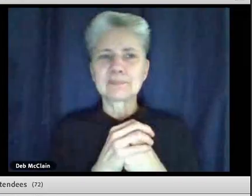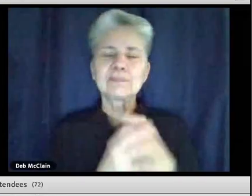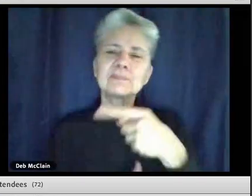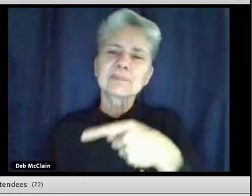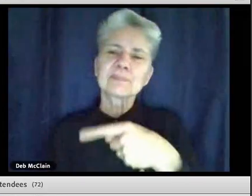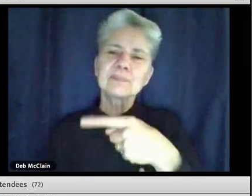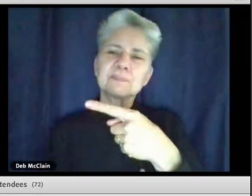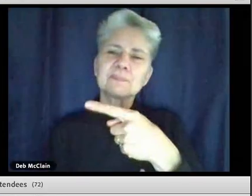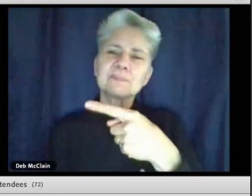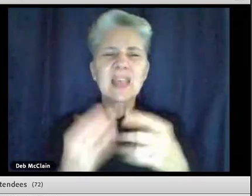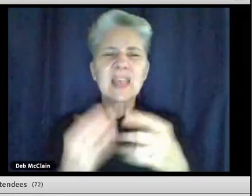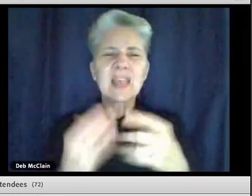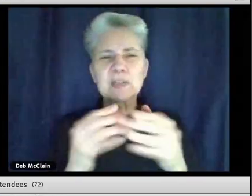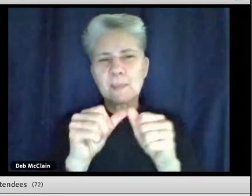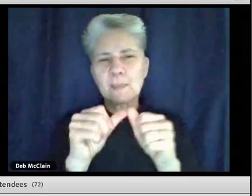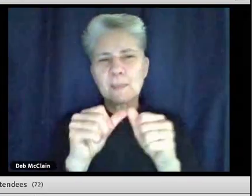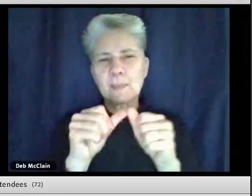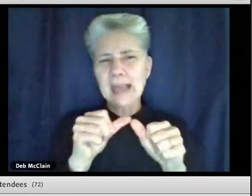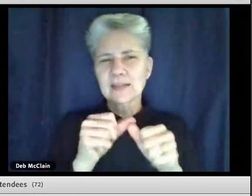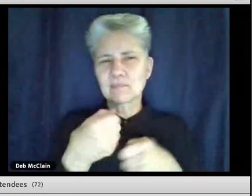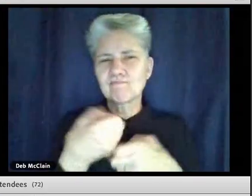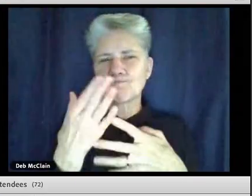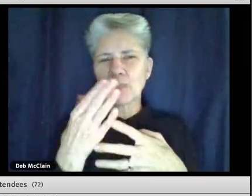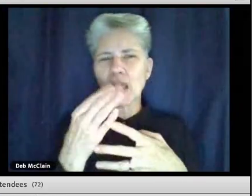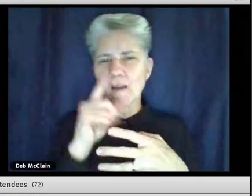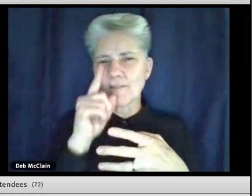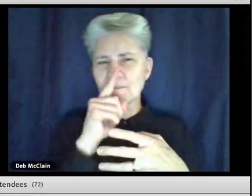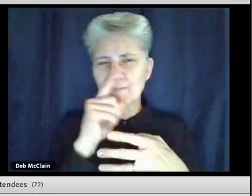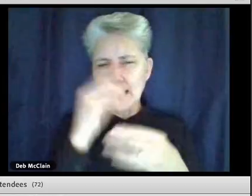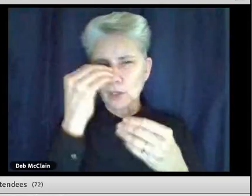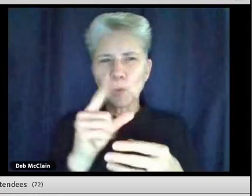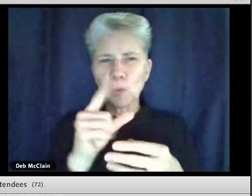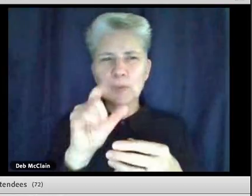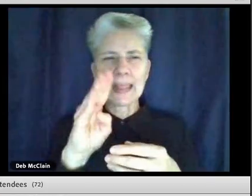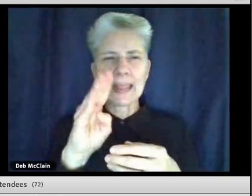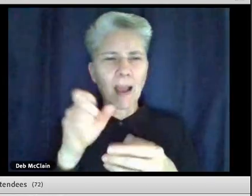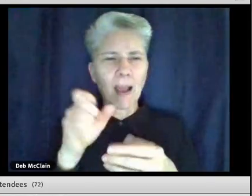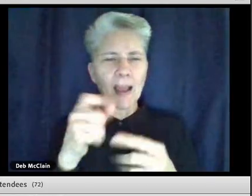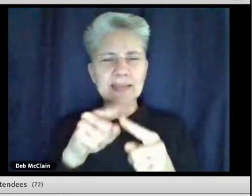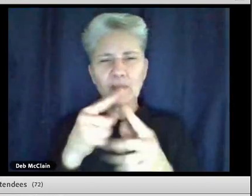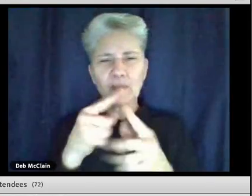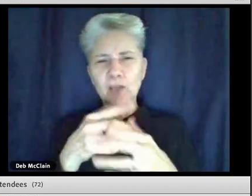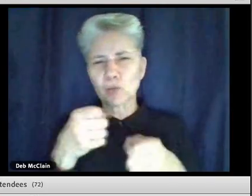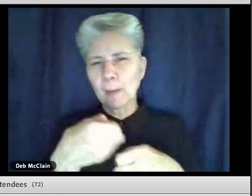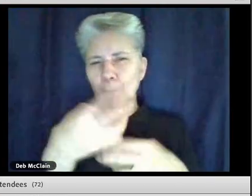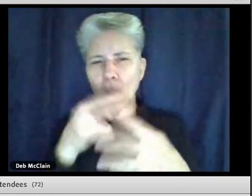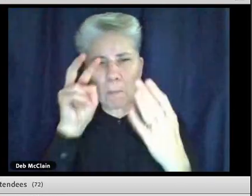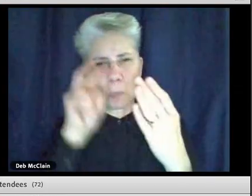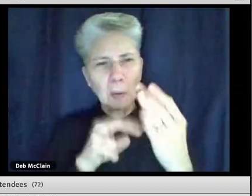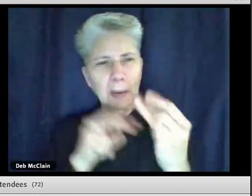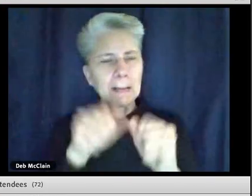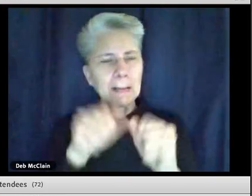of a lonely man in church, so anyways, just so you know. These are some sites for -- about fake news,